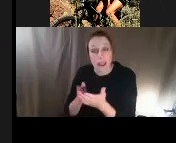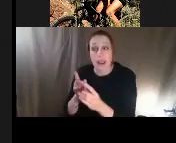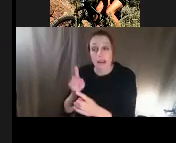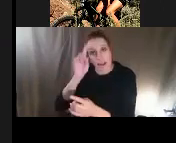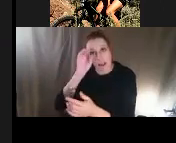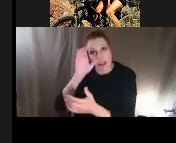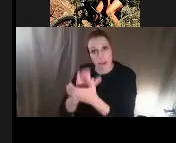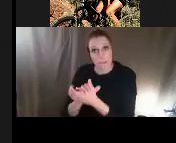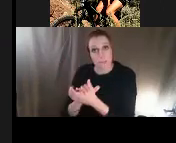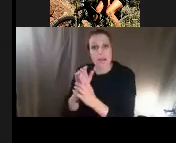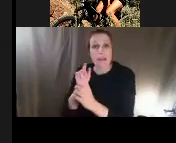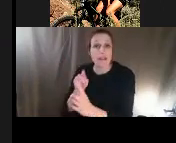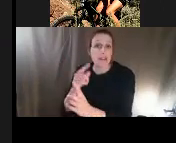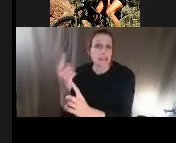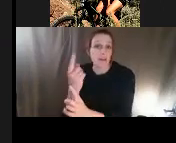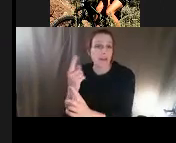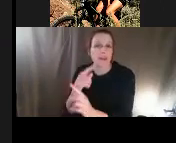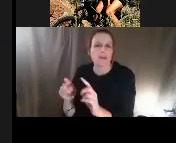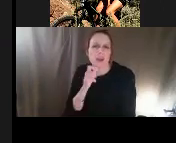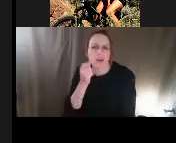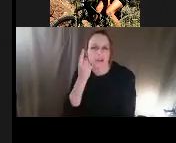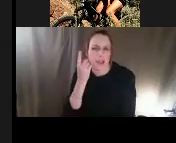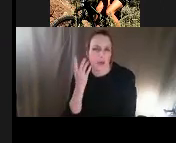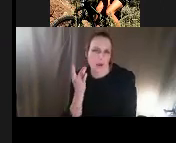understand, or they might throw some of the cultural